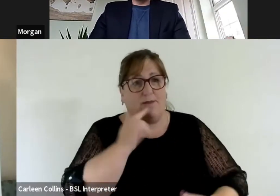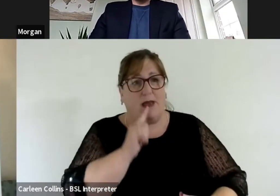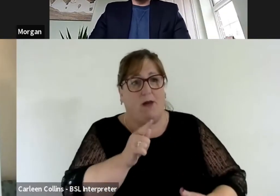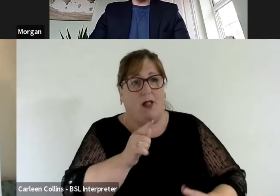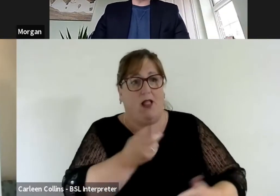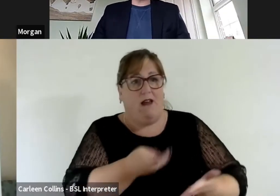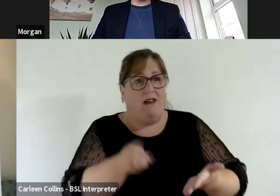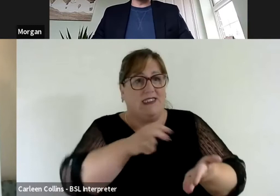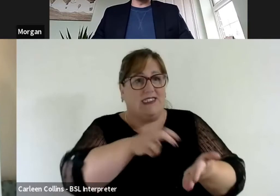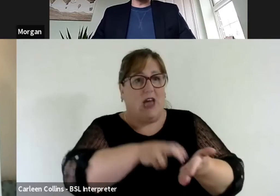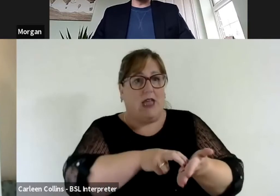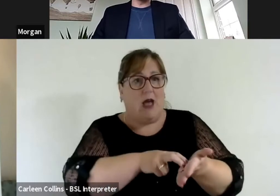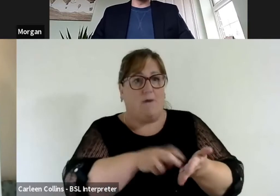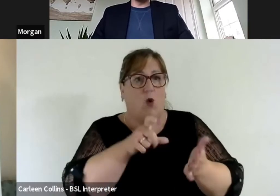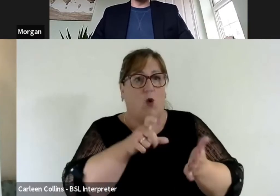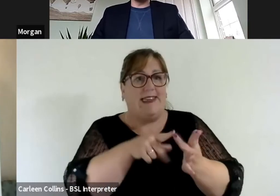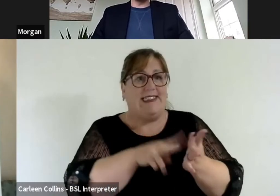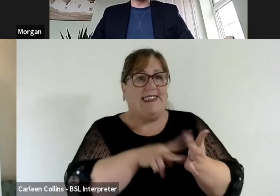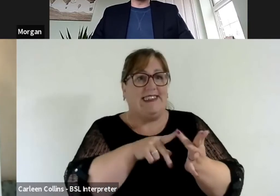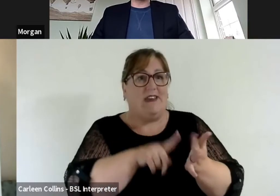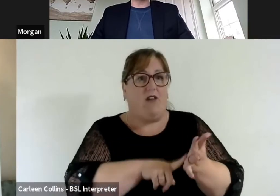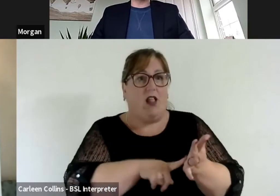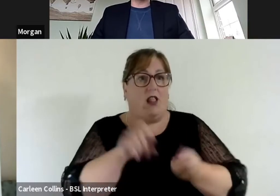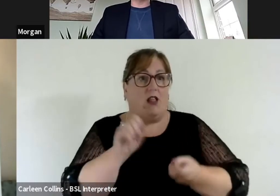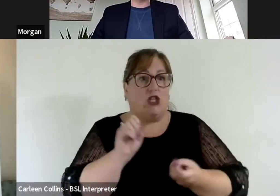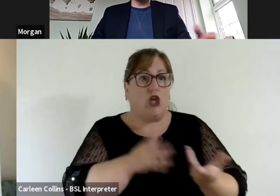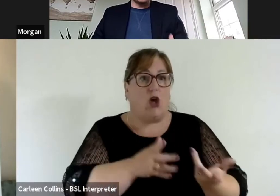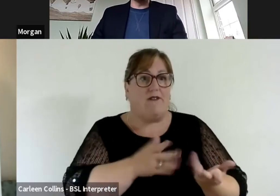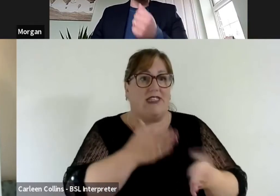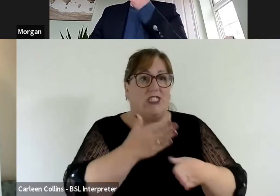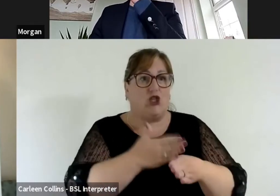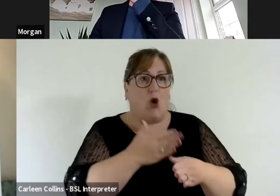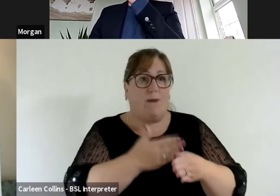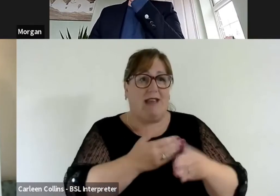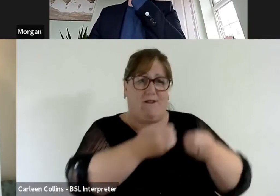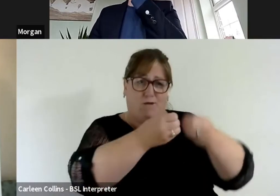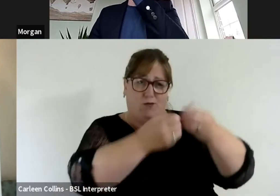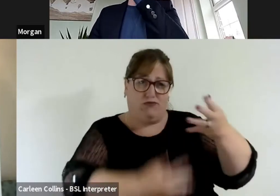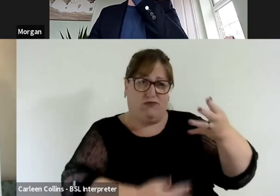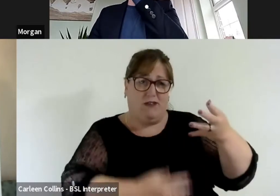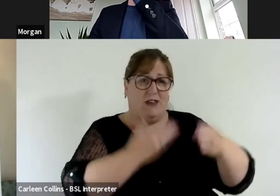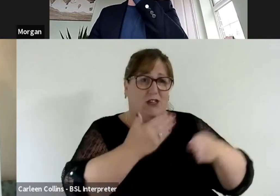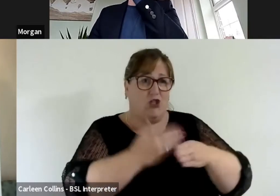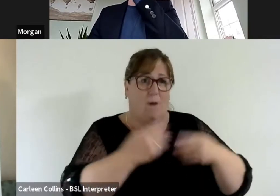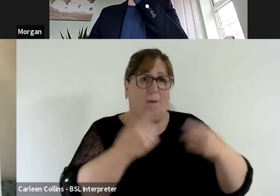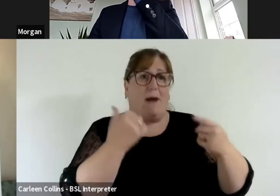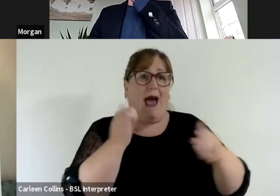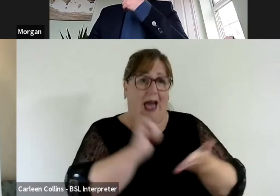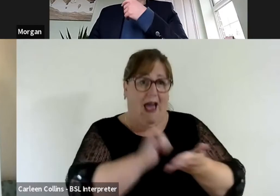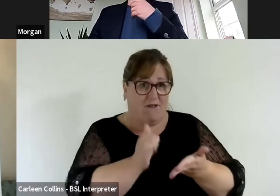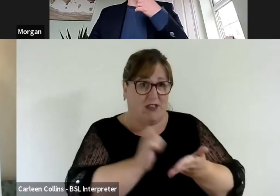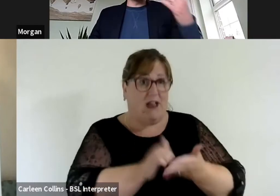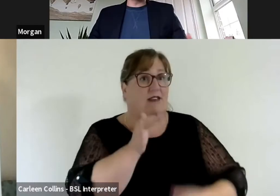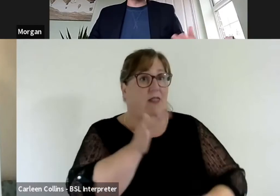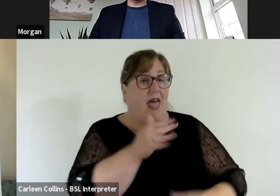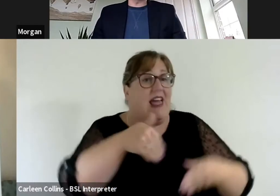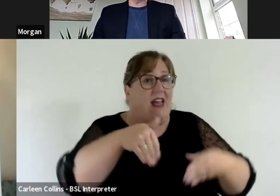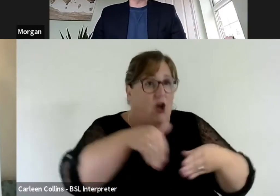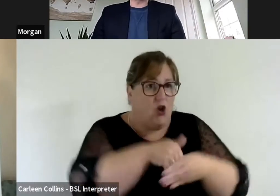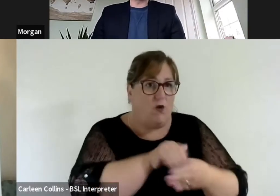But it terms of the actual process.